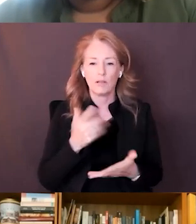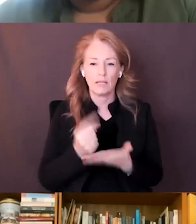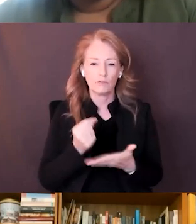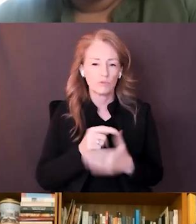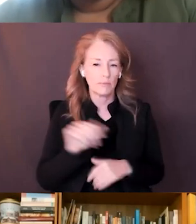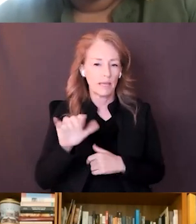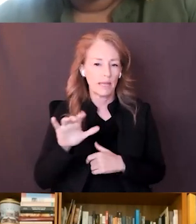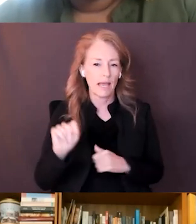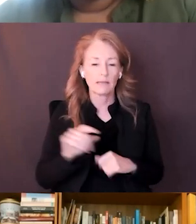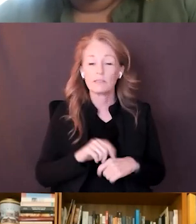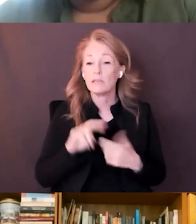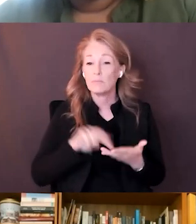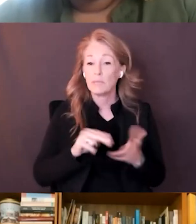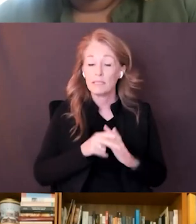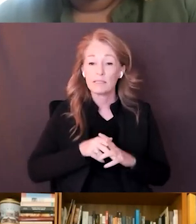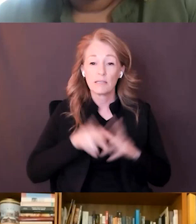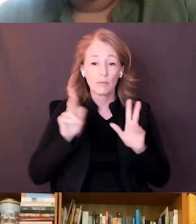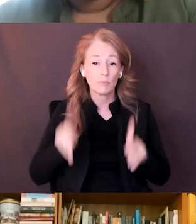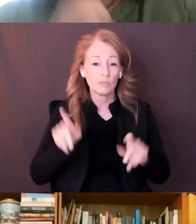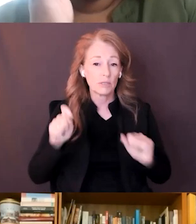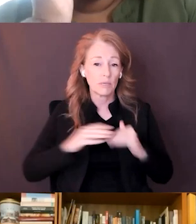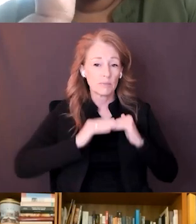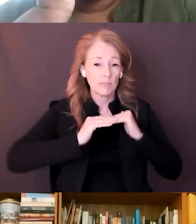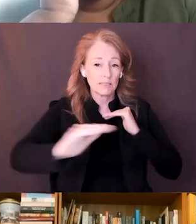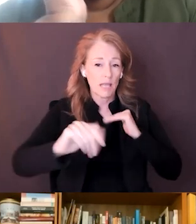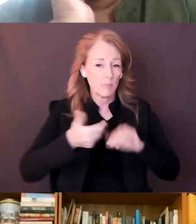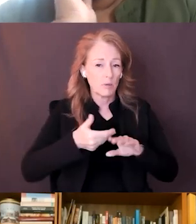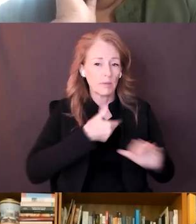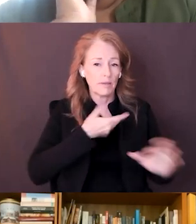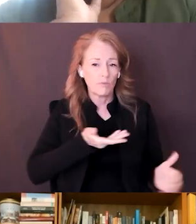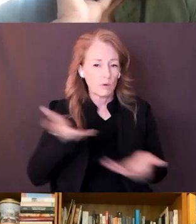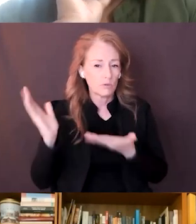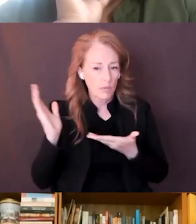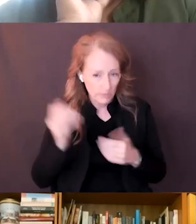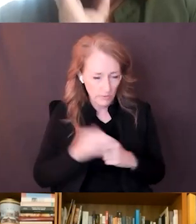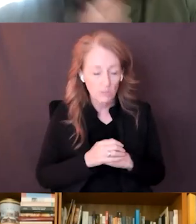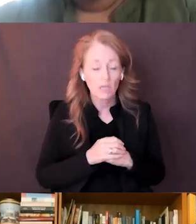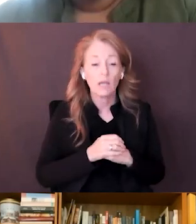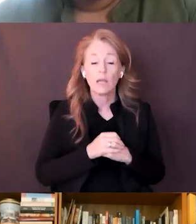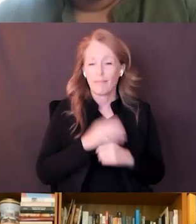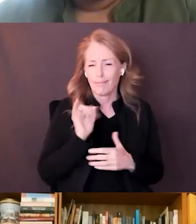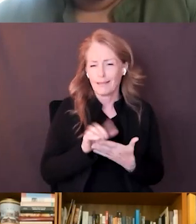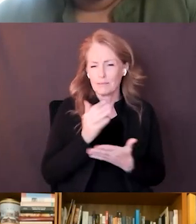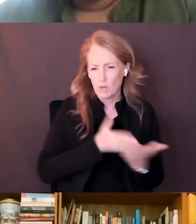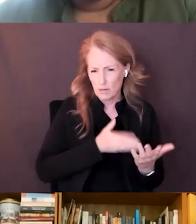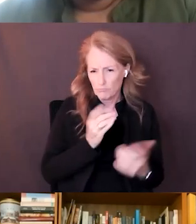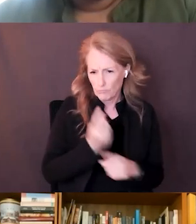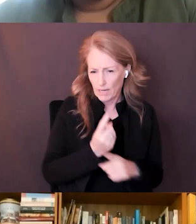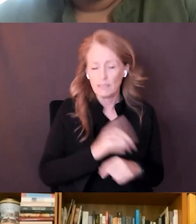INDIVIDUALS HAVE TO BE STABILIZED BEFORE THEY ARE TRANSFERRED. THAT IS PART OF IT. THE OTHER PART OF IT IS THAT RECEIVING HOSPITALS,